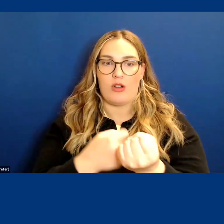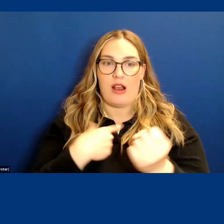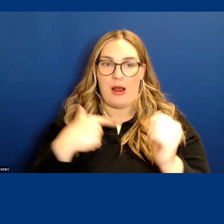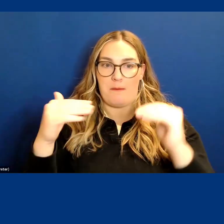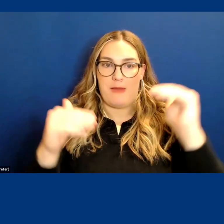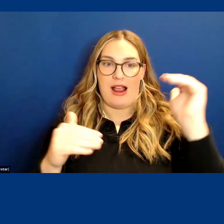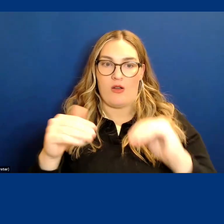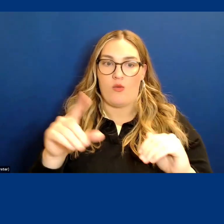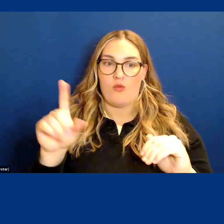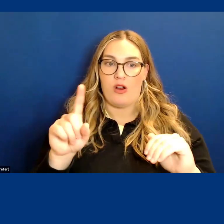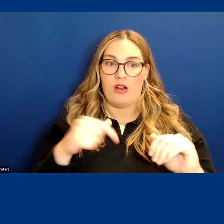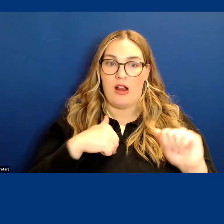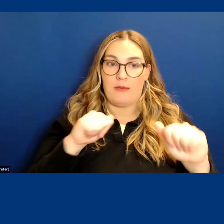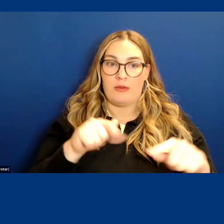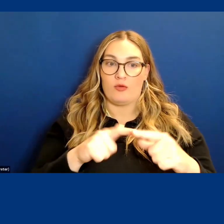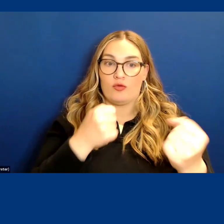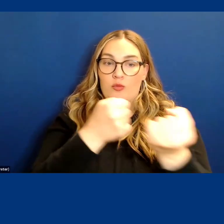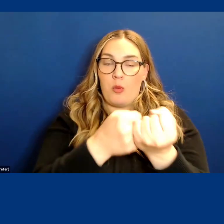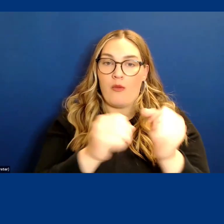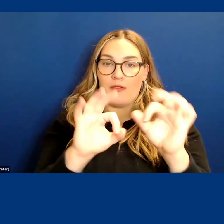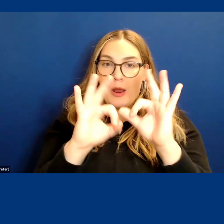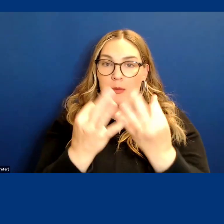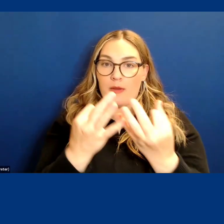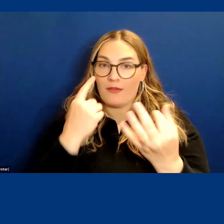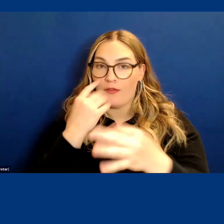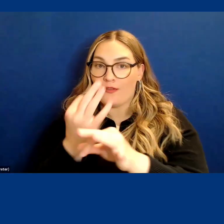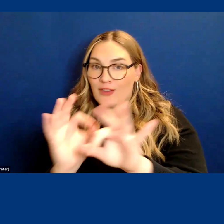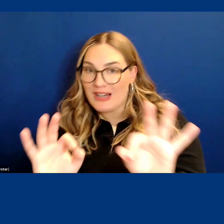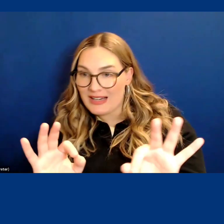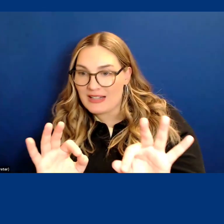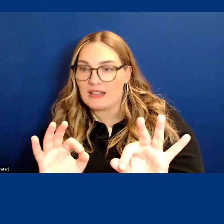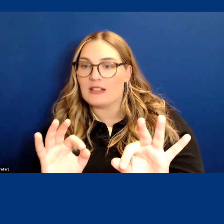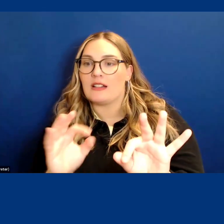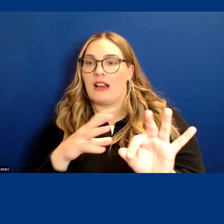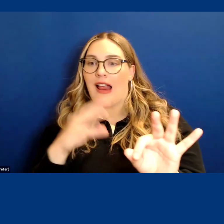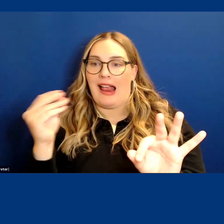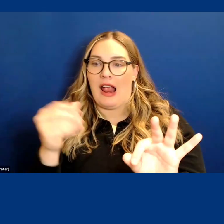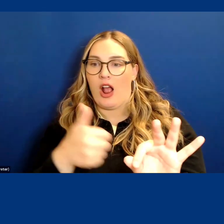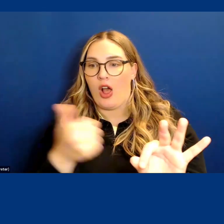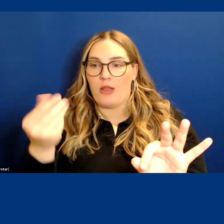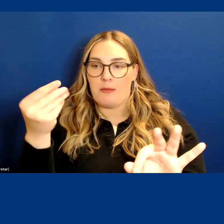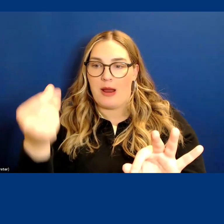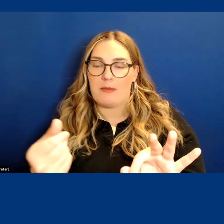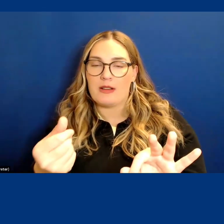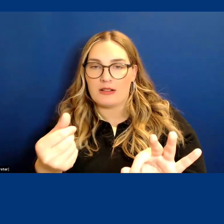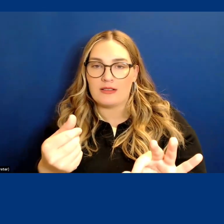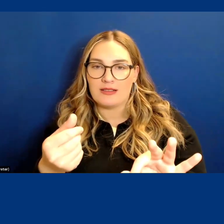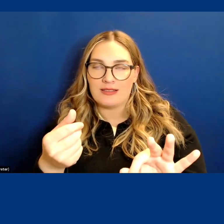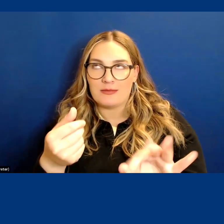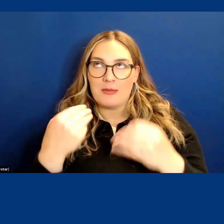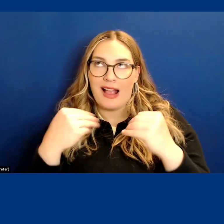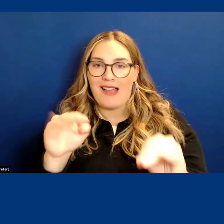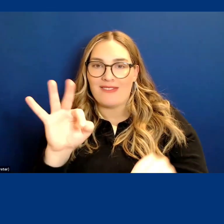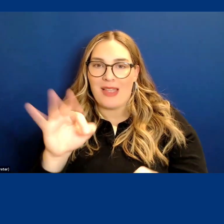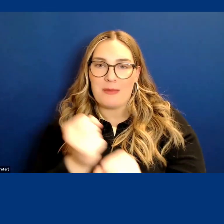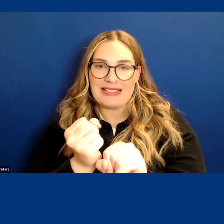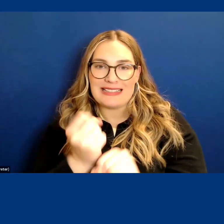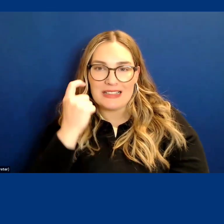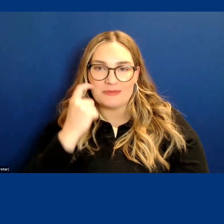where I'm able to support families for free and then the other payment methods, if that makes sense. Does make sense.